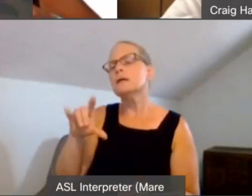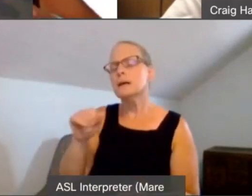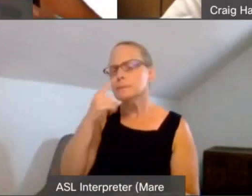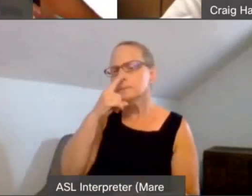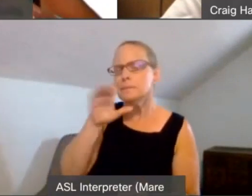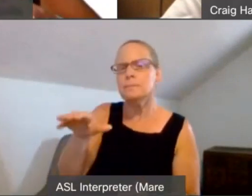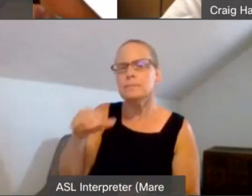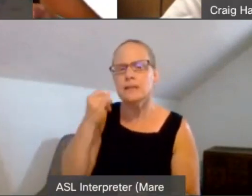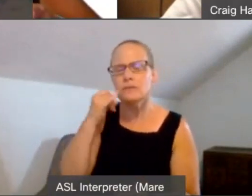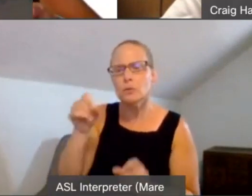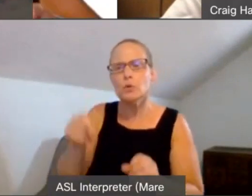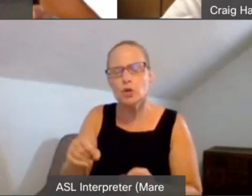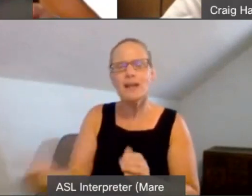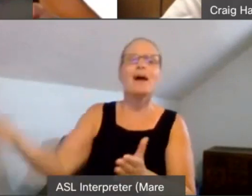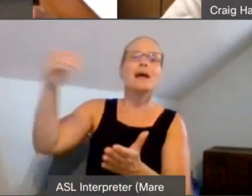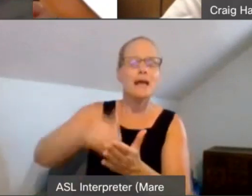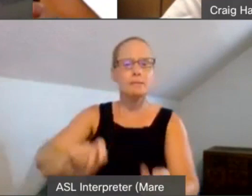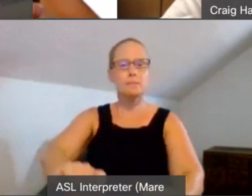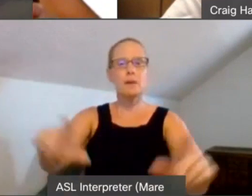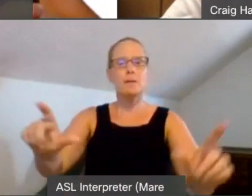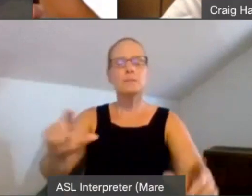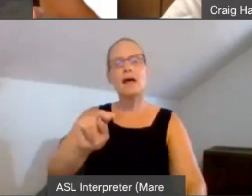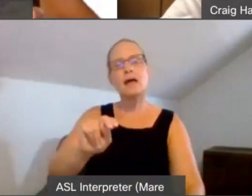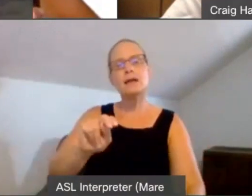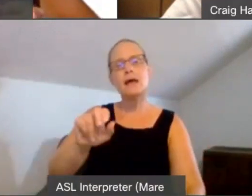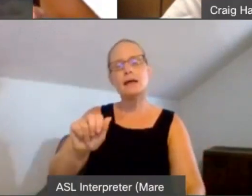if it's possible put up the NADCP toolkit linked